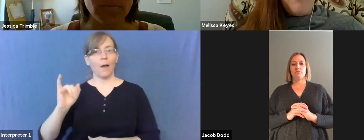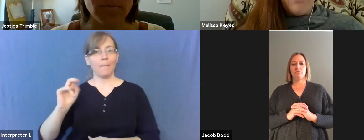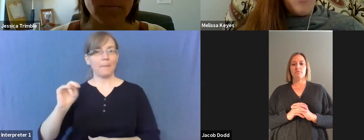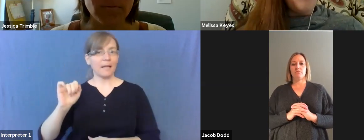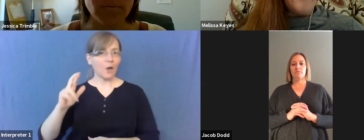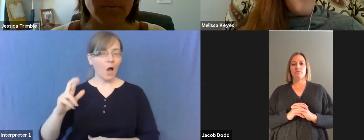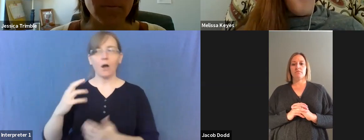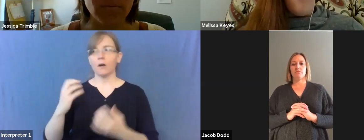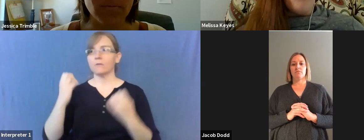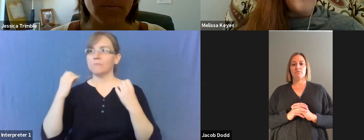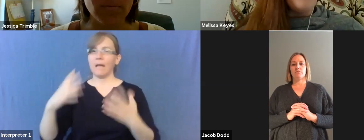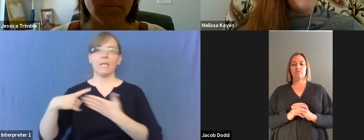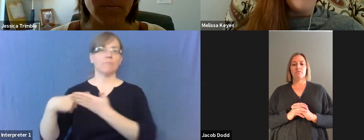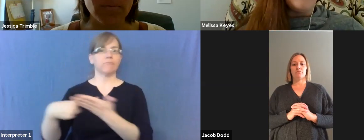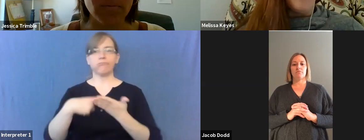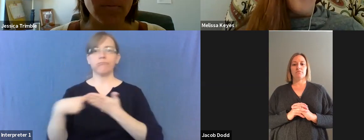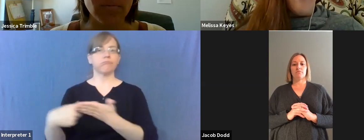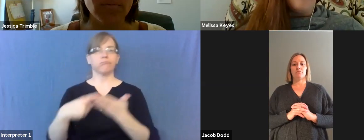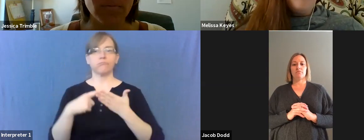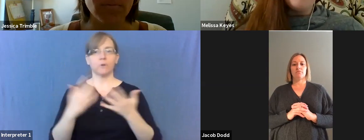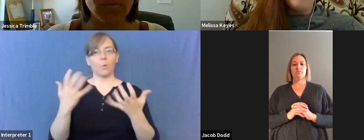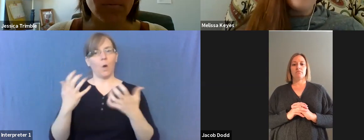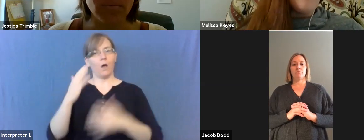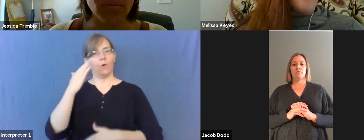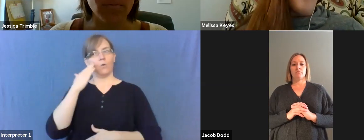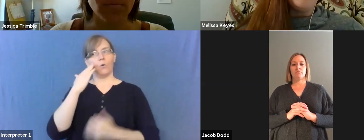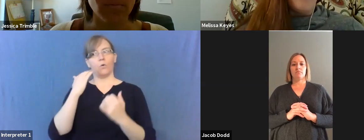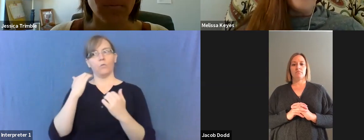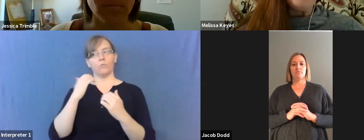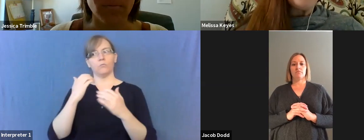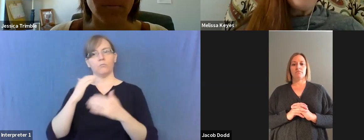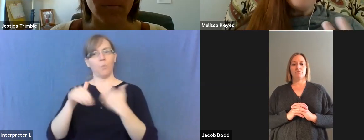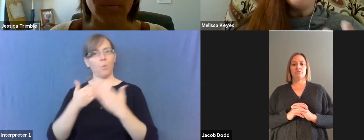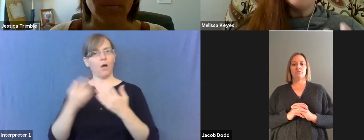to make sure that we are aware of everything that's going on, but part of that also means